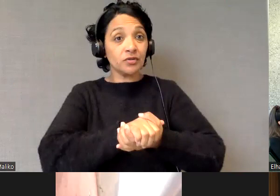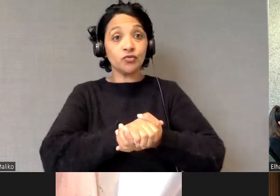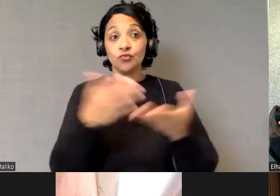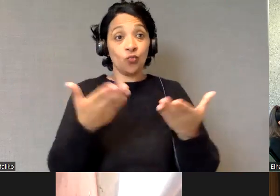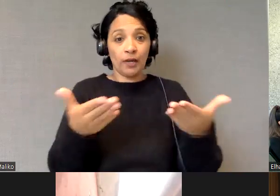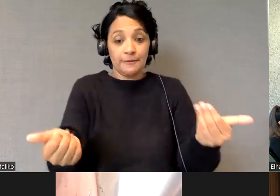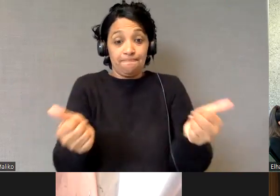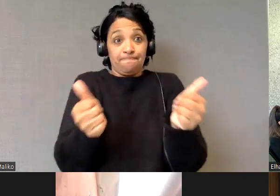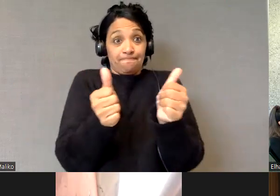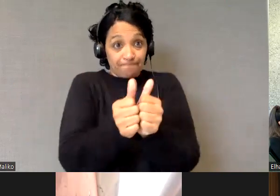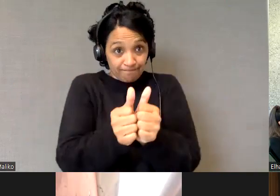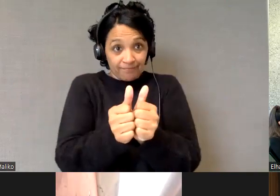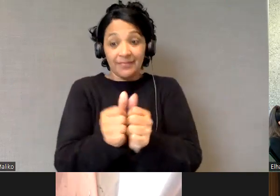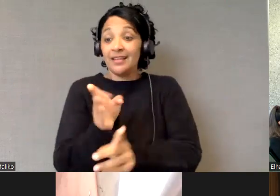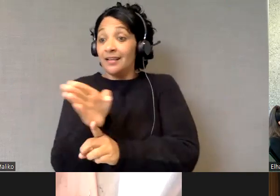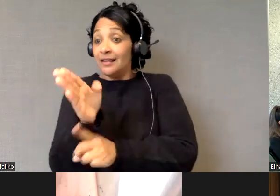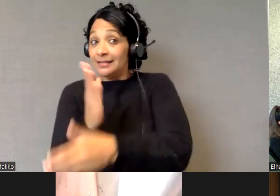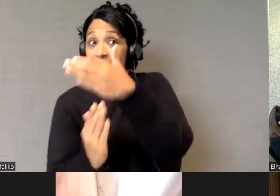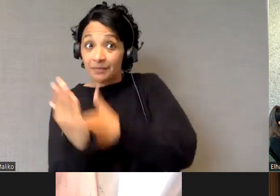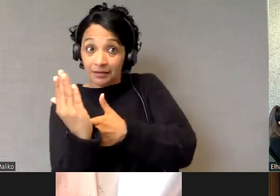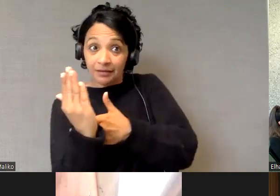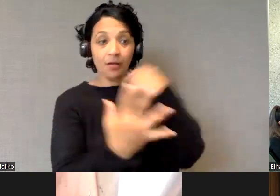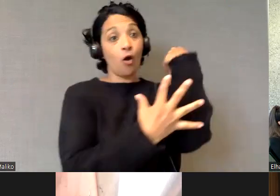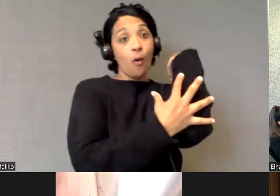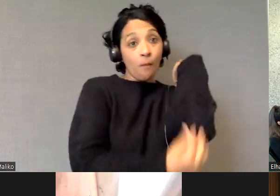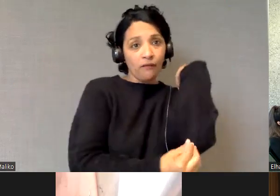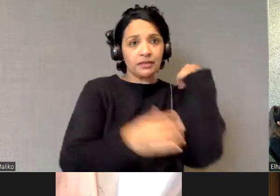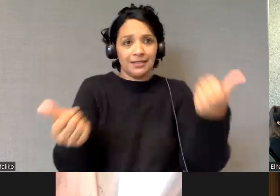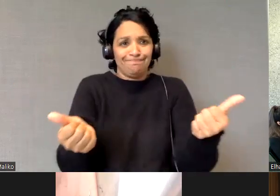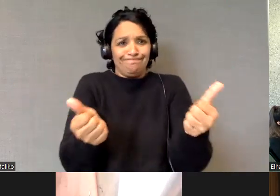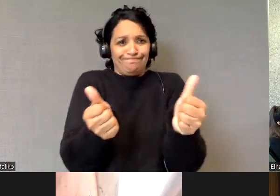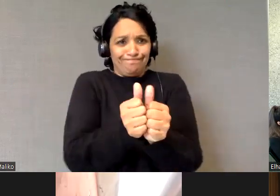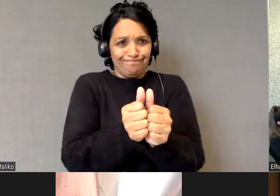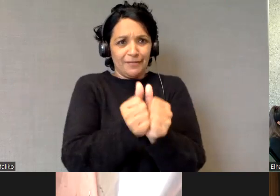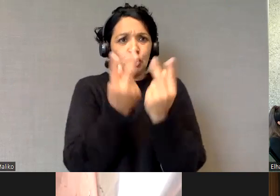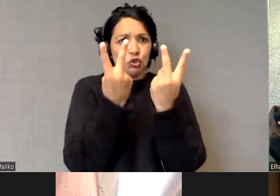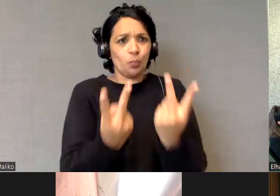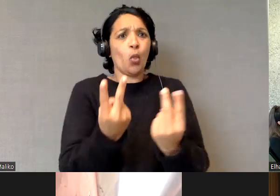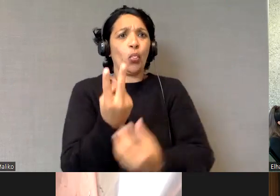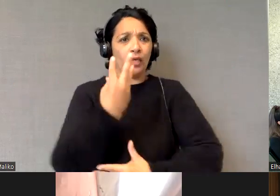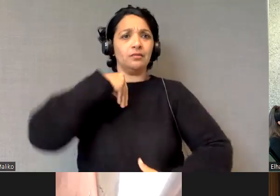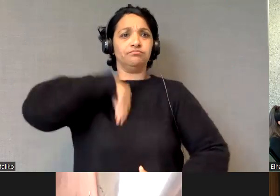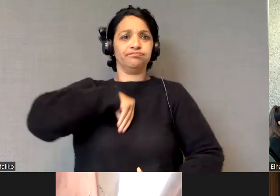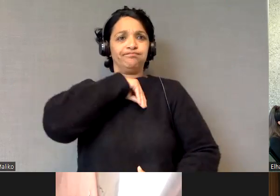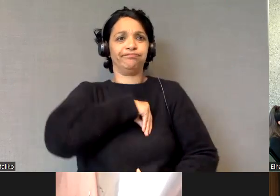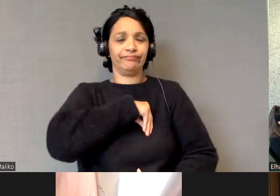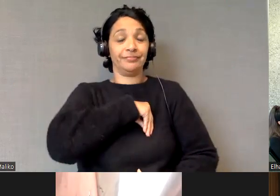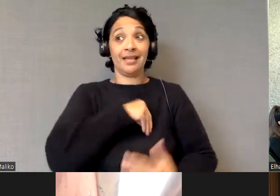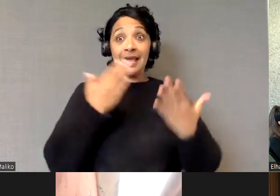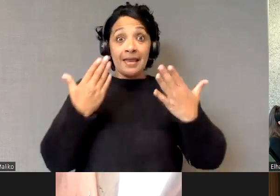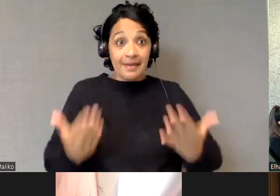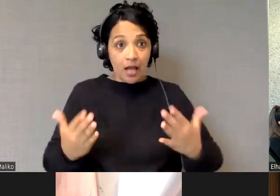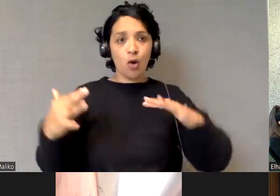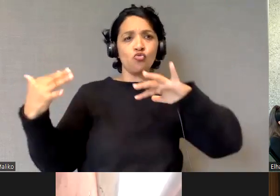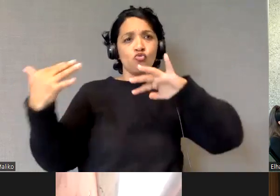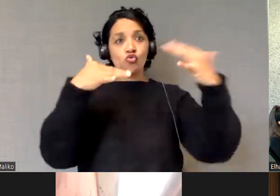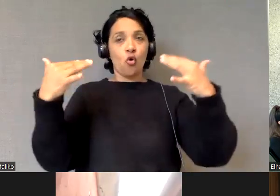So bring in the conflict, and the situation is worsened, given that the little livelihood